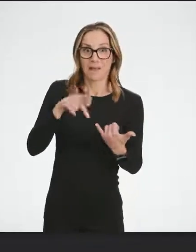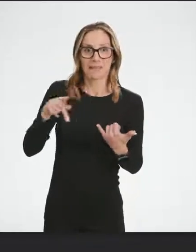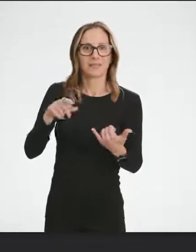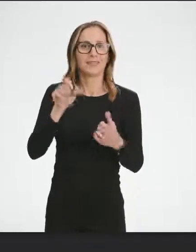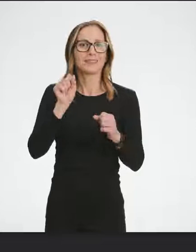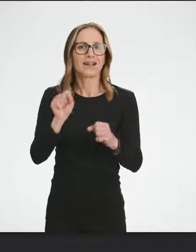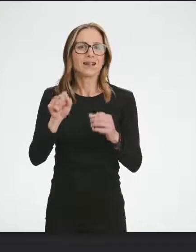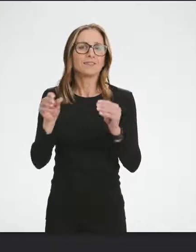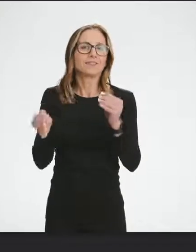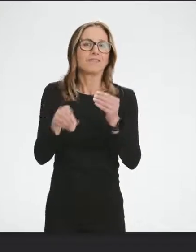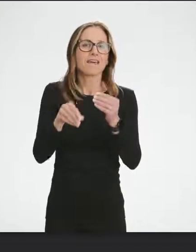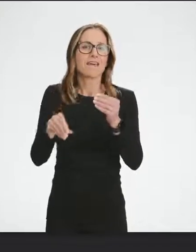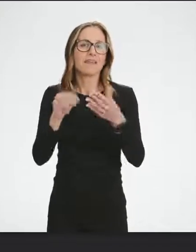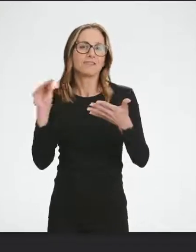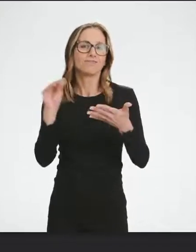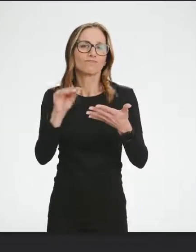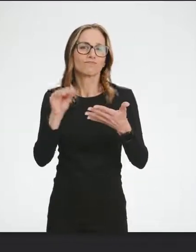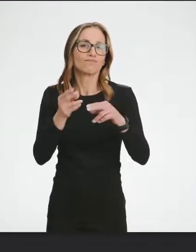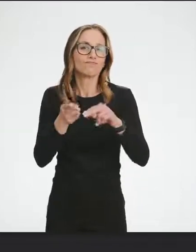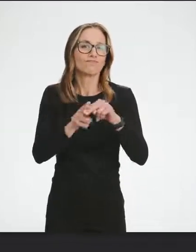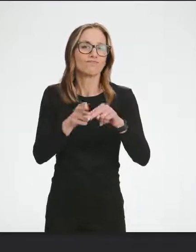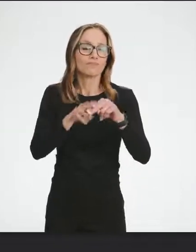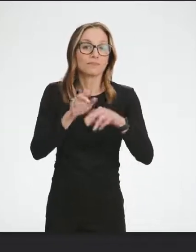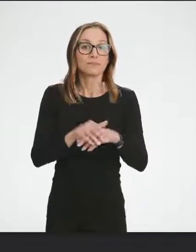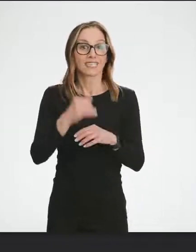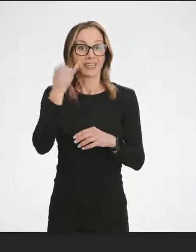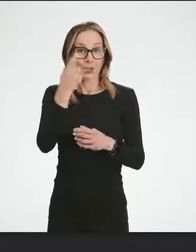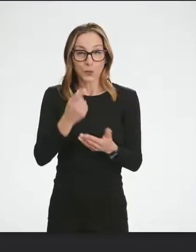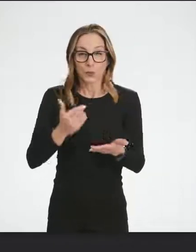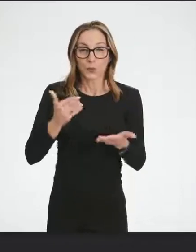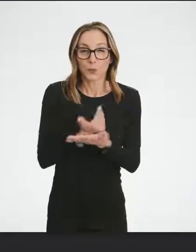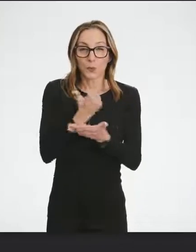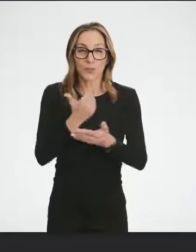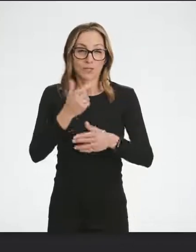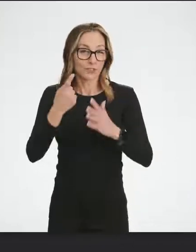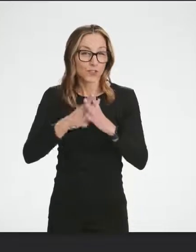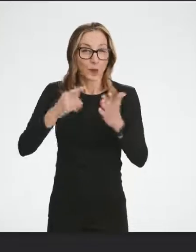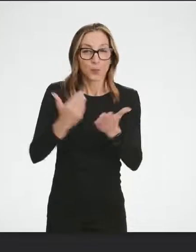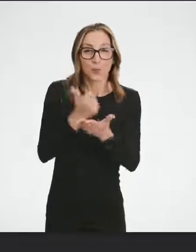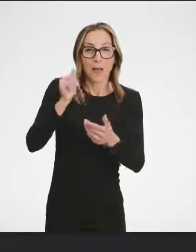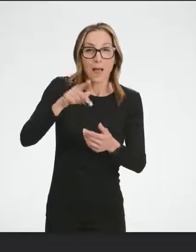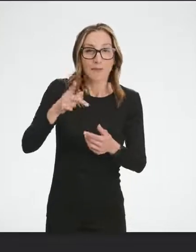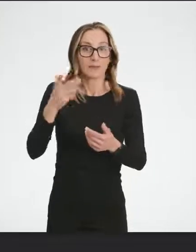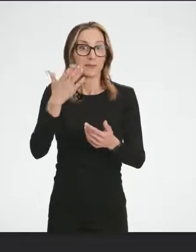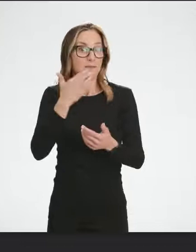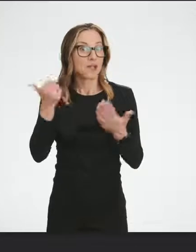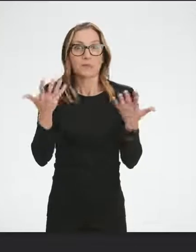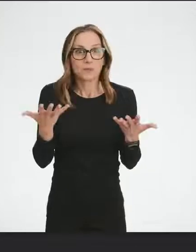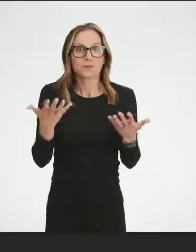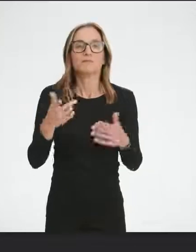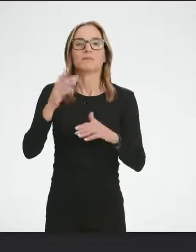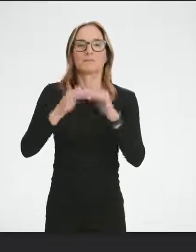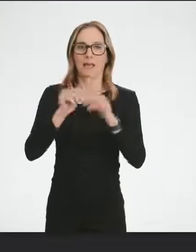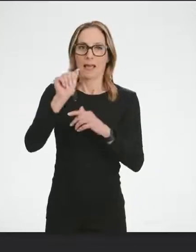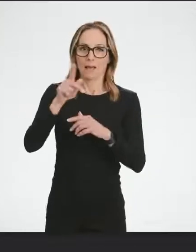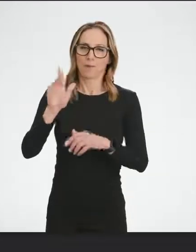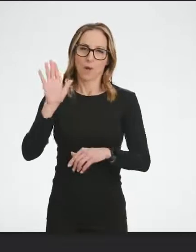And if you're new to our platforms or if you're starting a brand-new app, the best way to build an app is with Swift and SwiftUI.